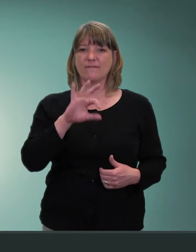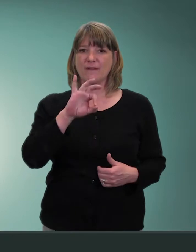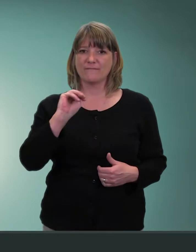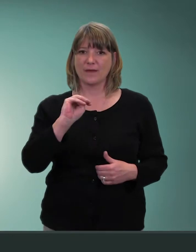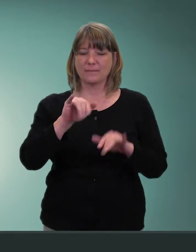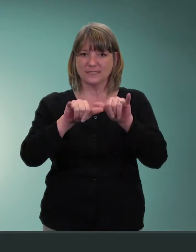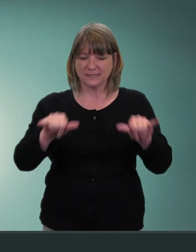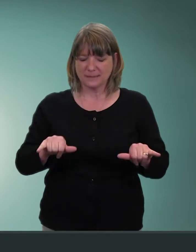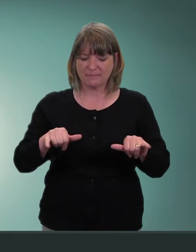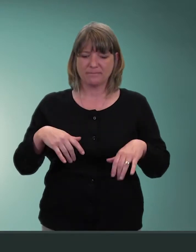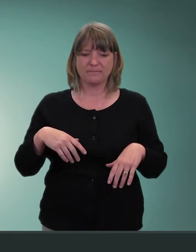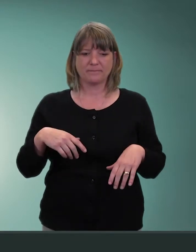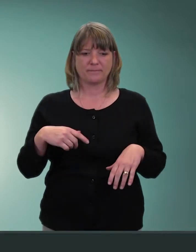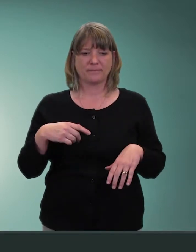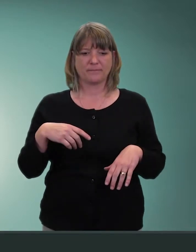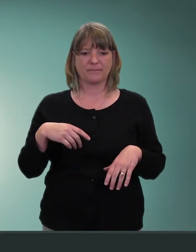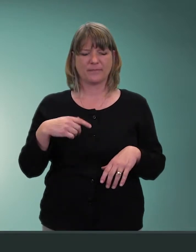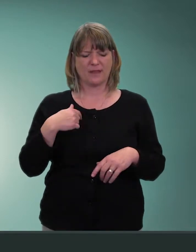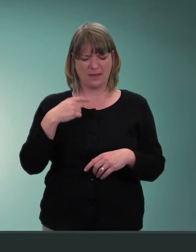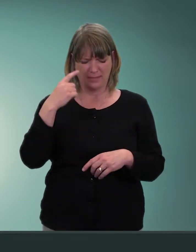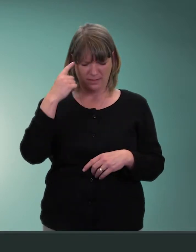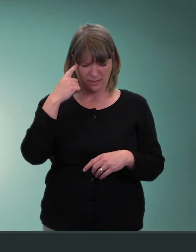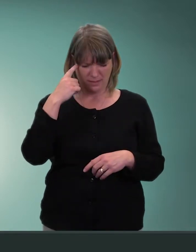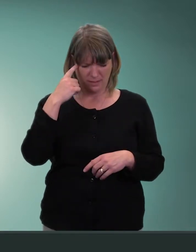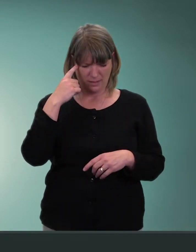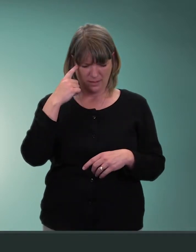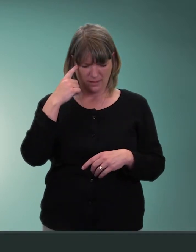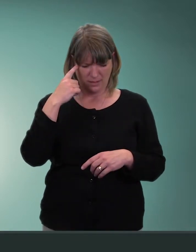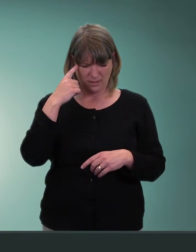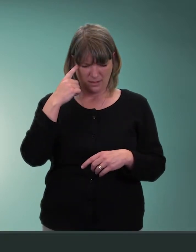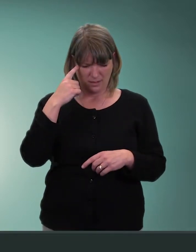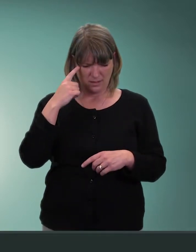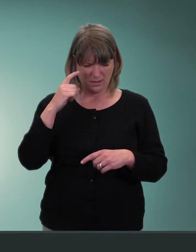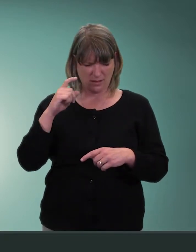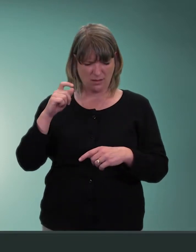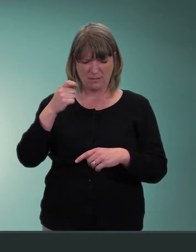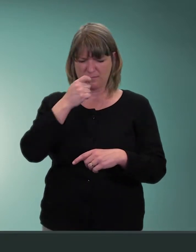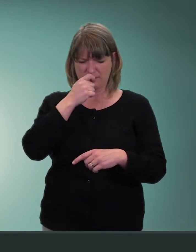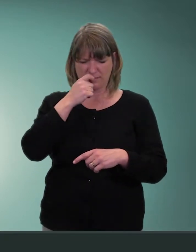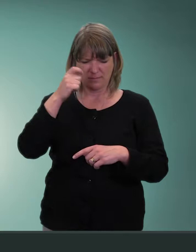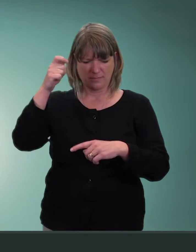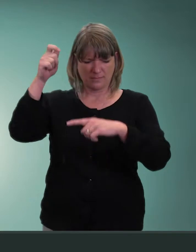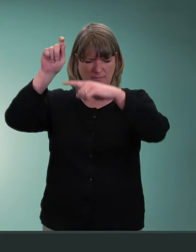and I think the monitor would be hung up on the wall